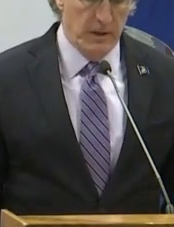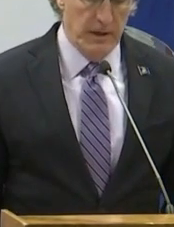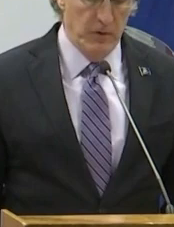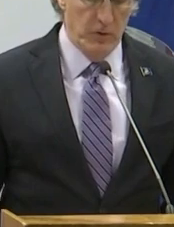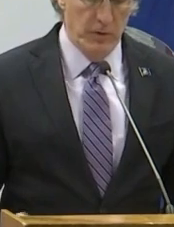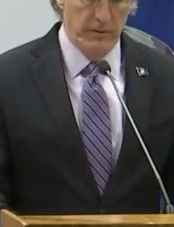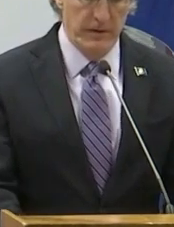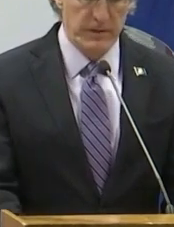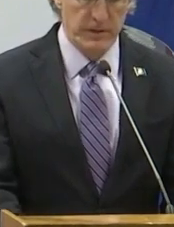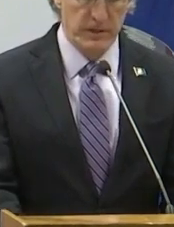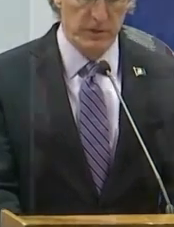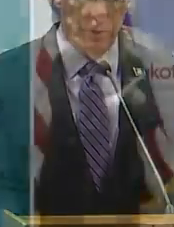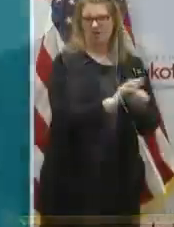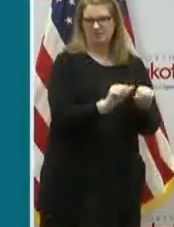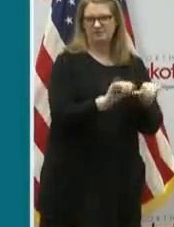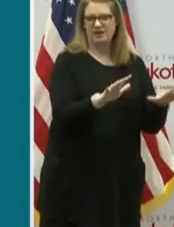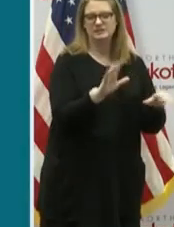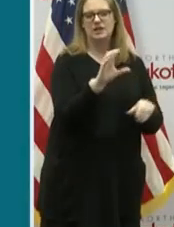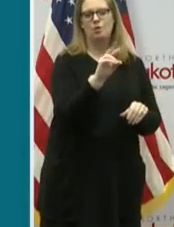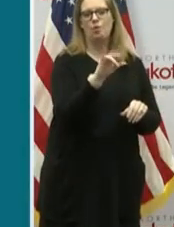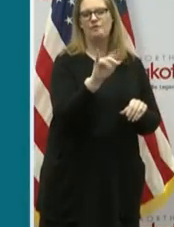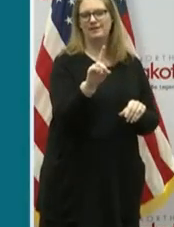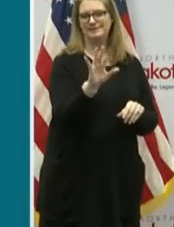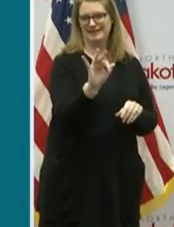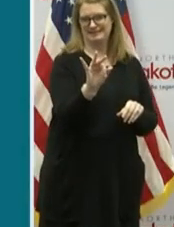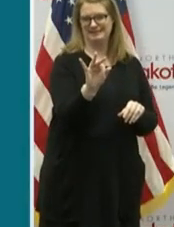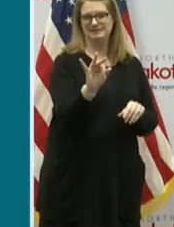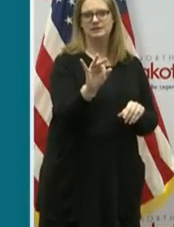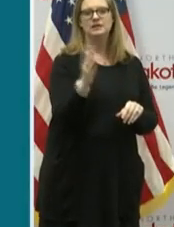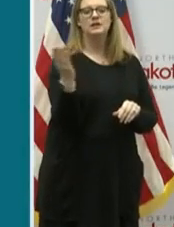THIS AFTERNOONS PRESS BRIEFING. TODAY THE DEPARTMENT OF HEALTH